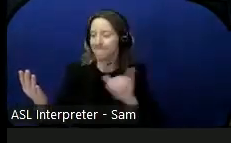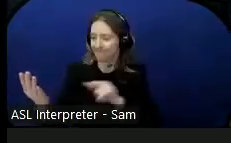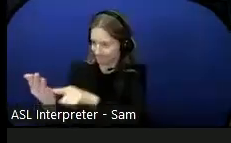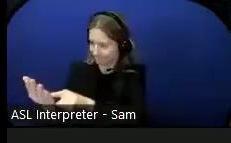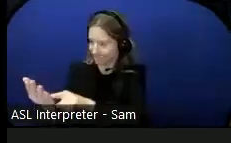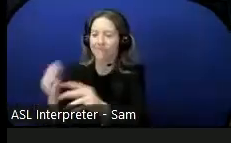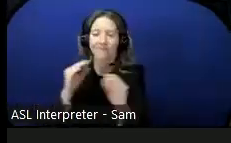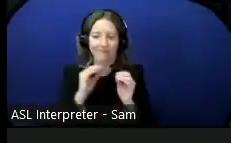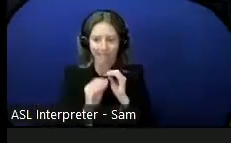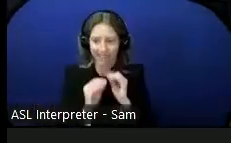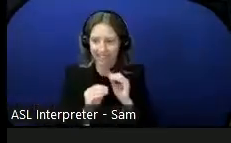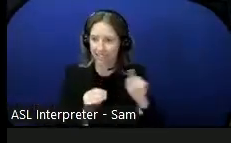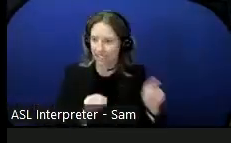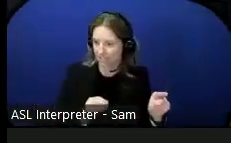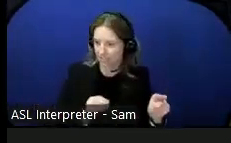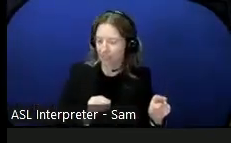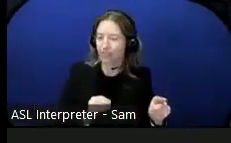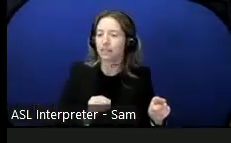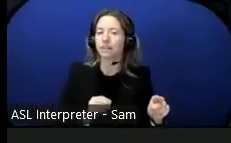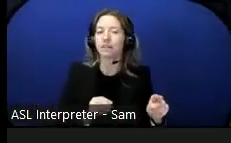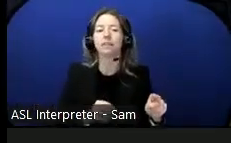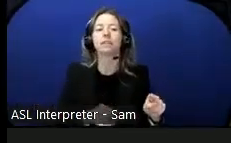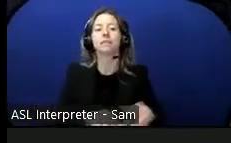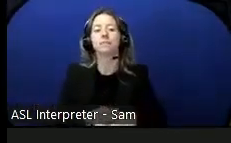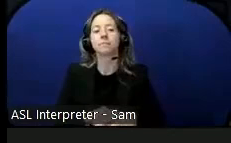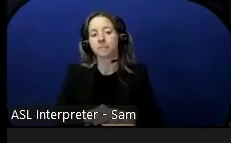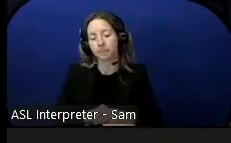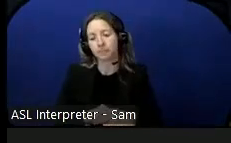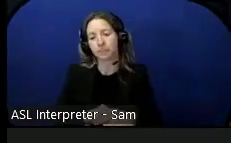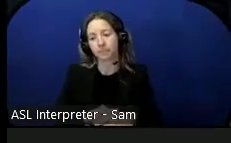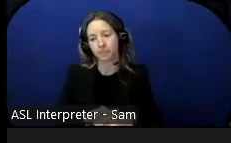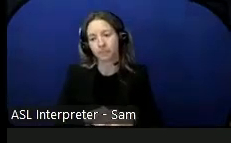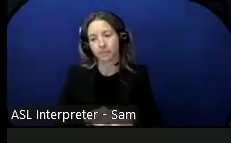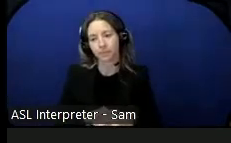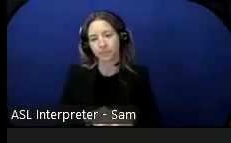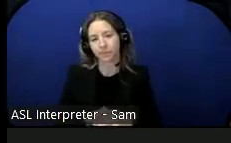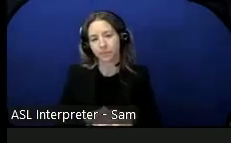So, if a vendor can't come up with that, that's a good sign that you either need to move on